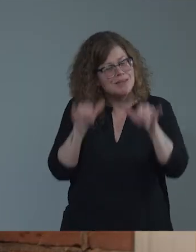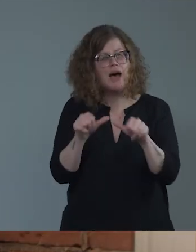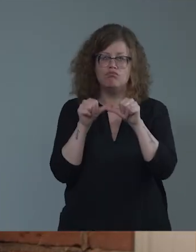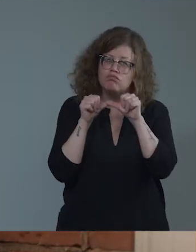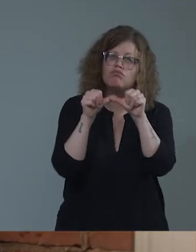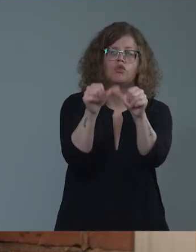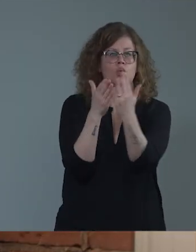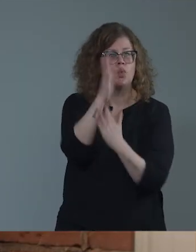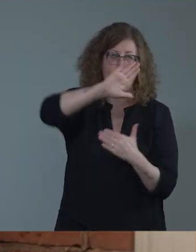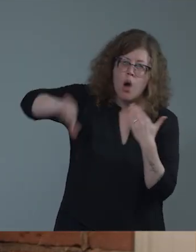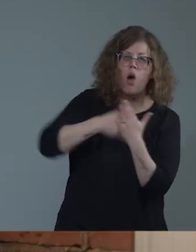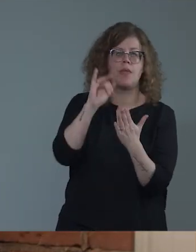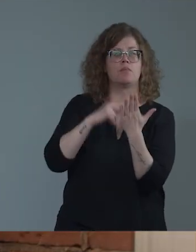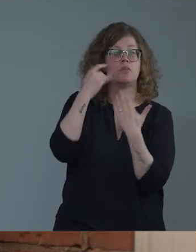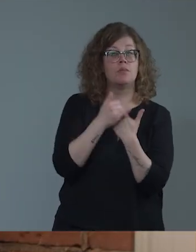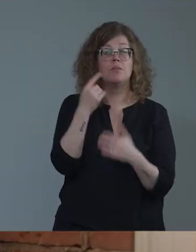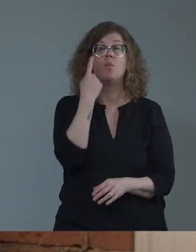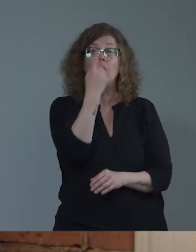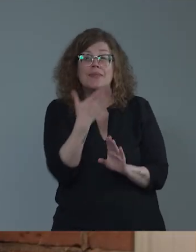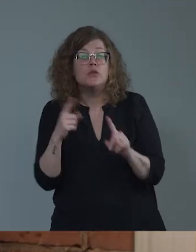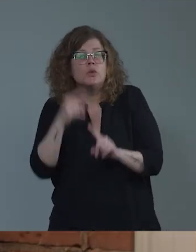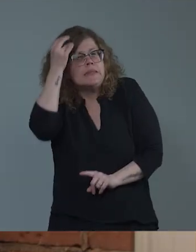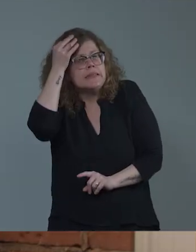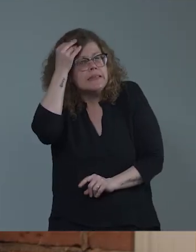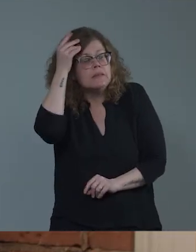if you're a group that's come together and you're saying, I want artwork here,